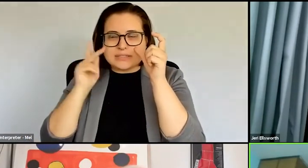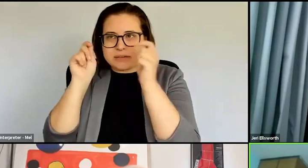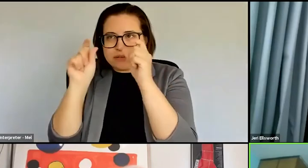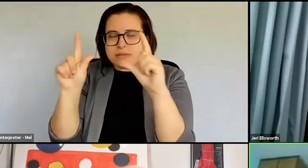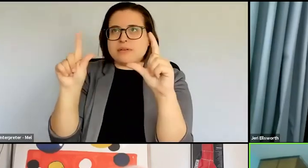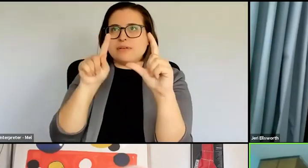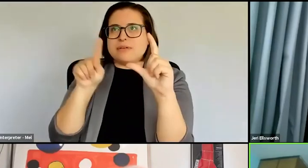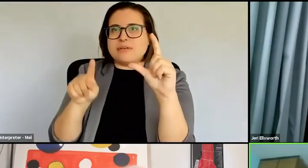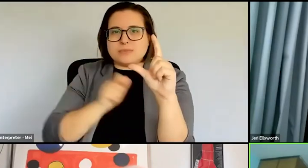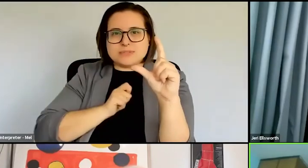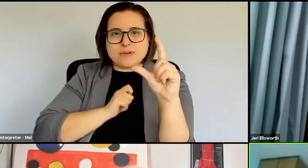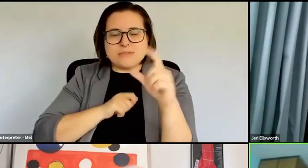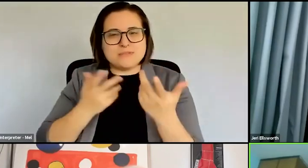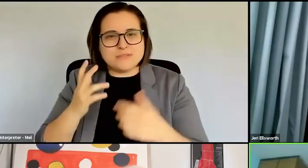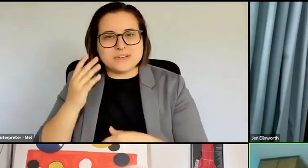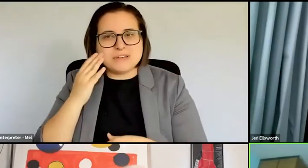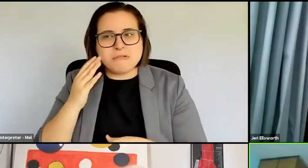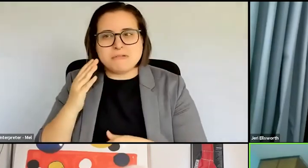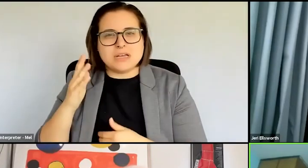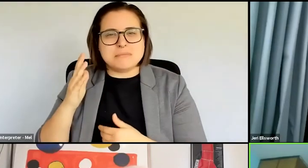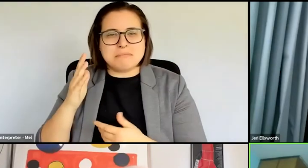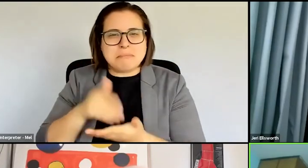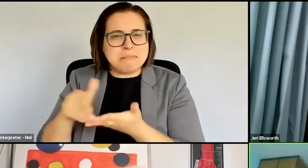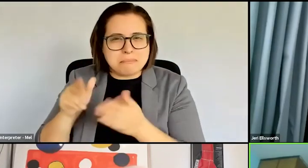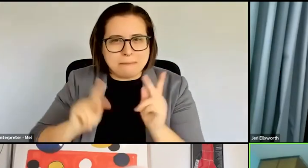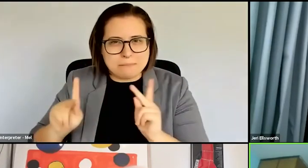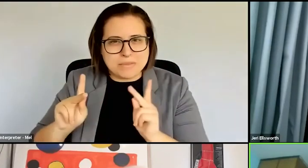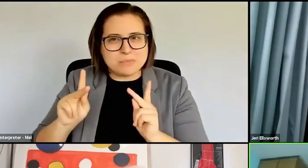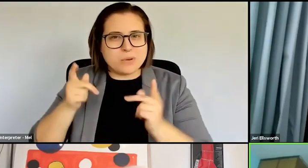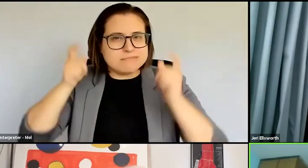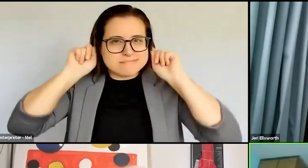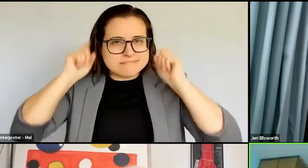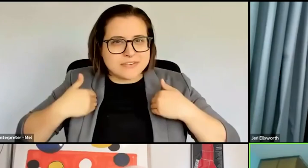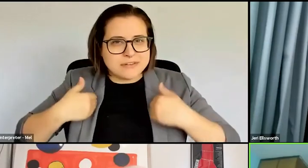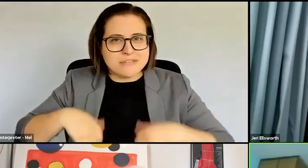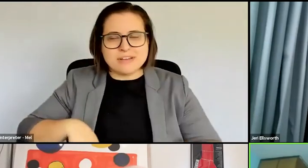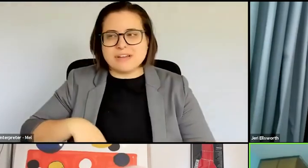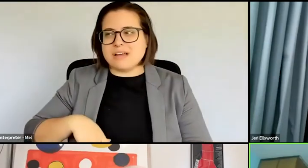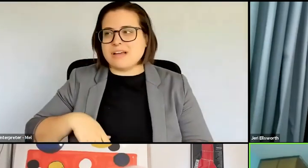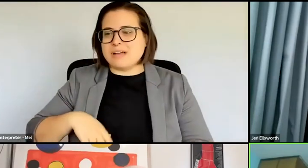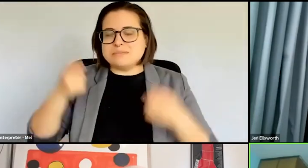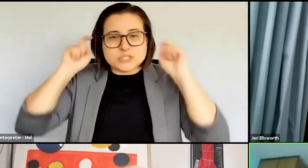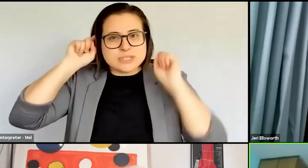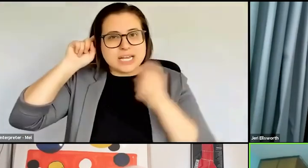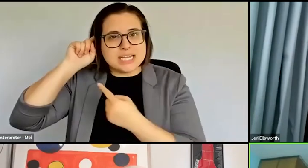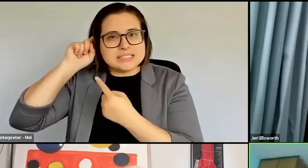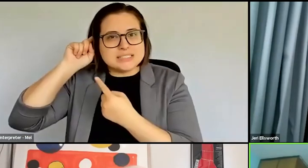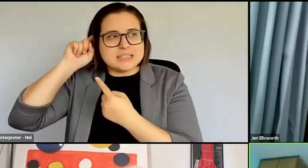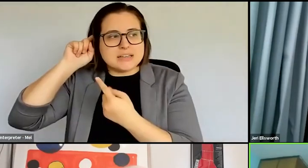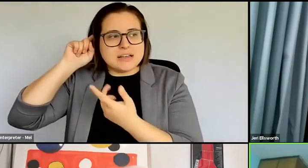there's tens of millions of people walking around with hearing aids that are in their ears, and of